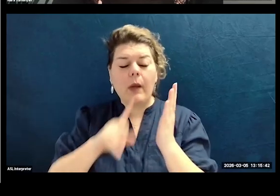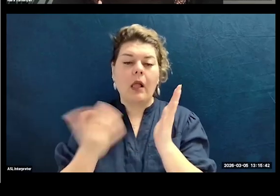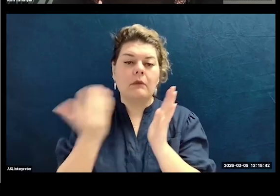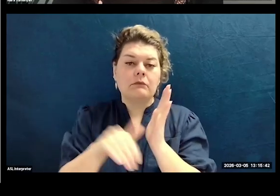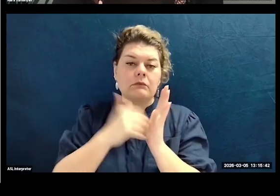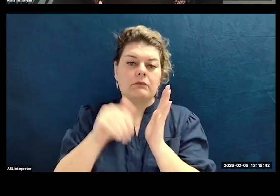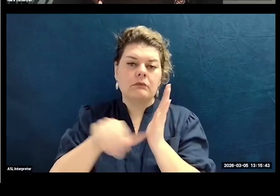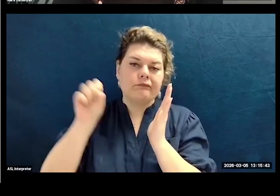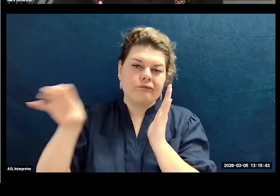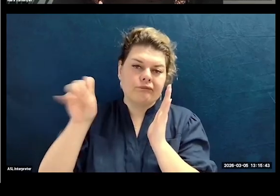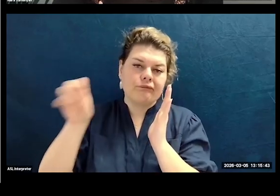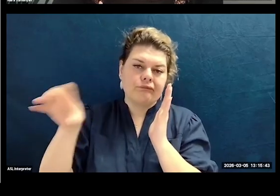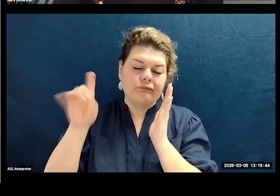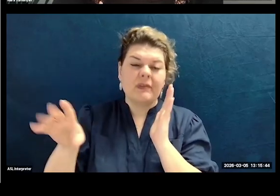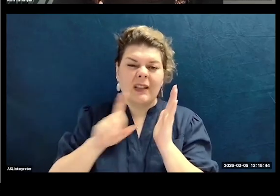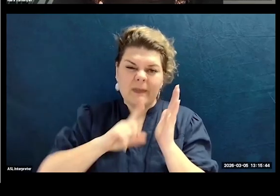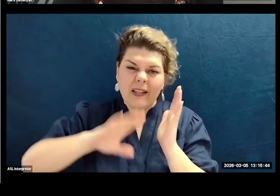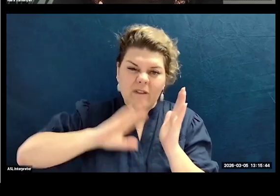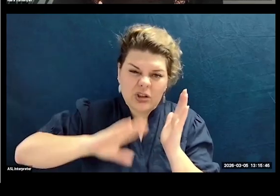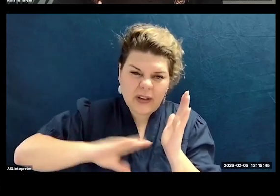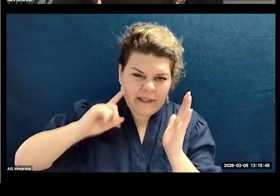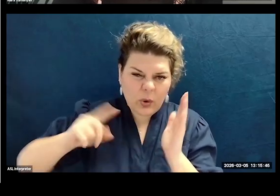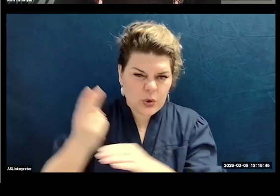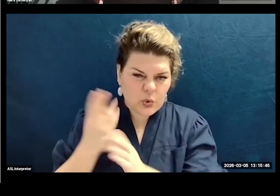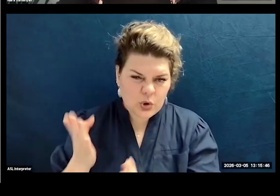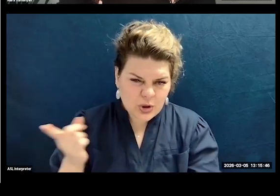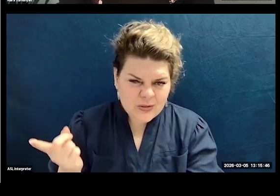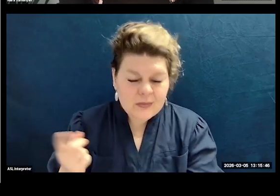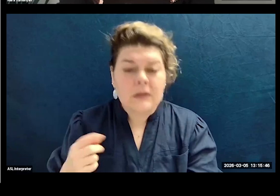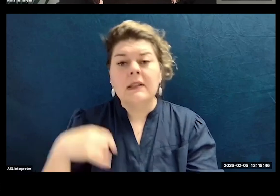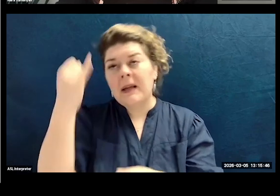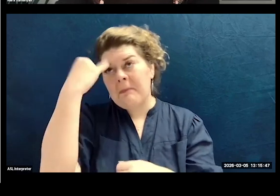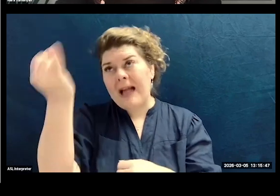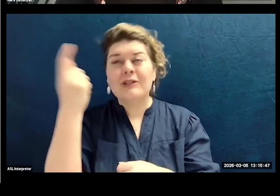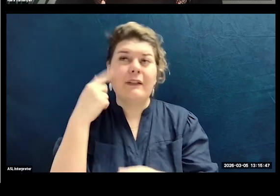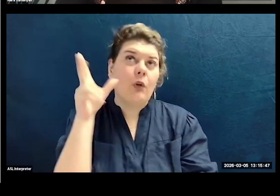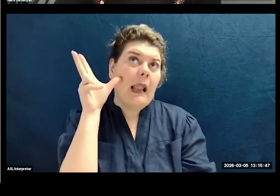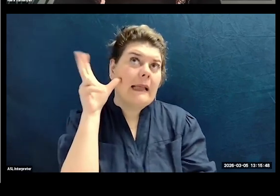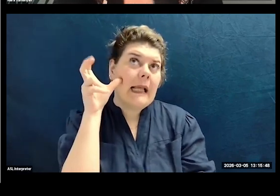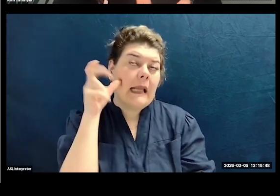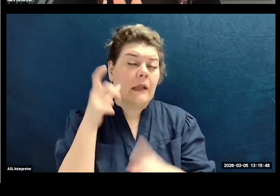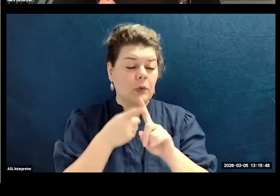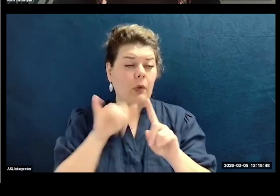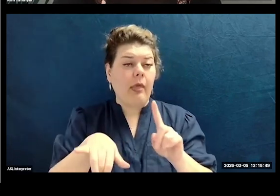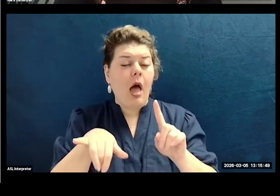which can create a frustrating user experience. Imagine you are listening to a sentence